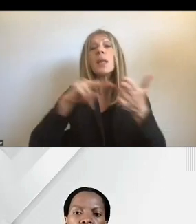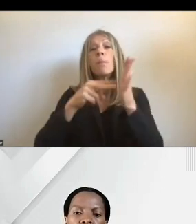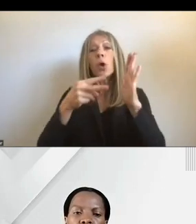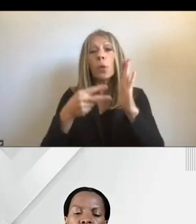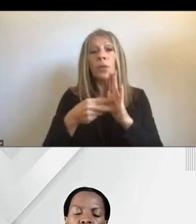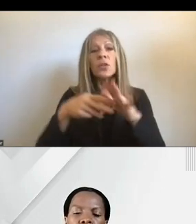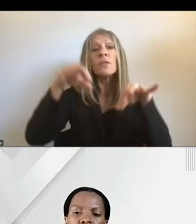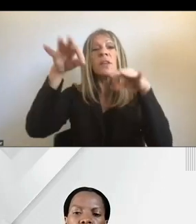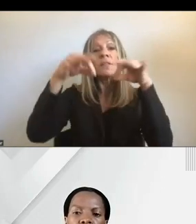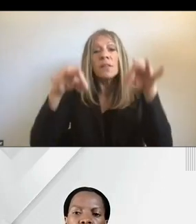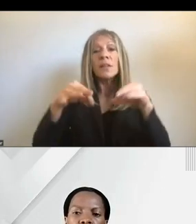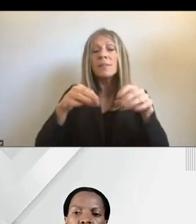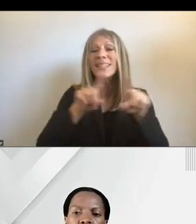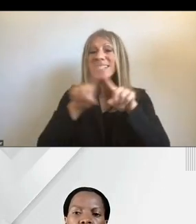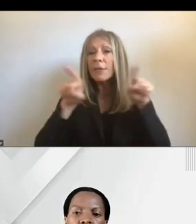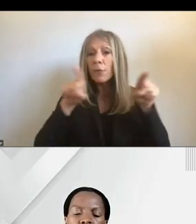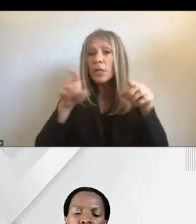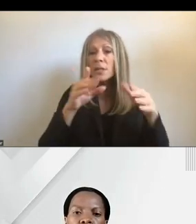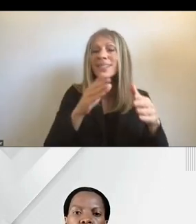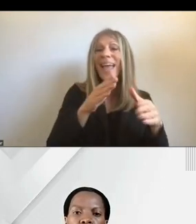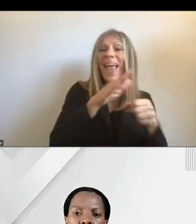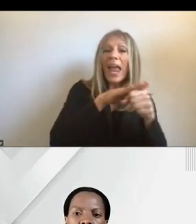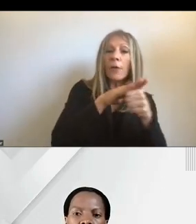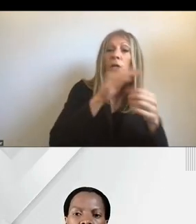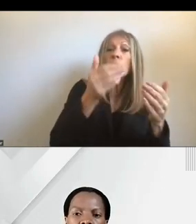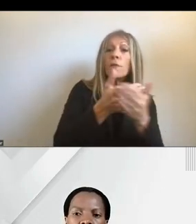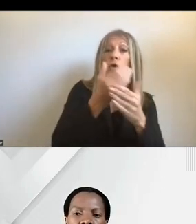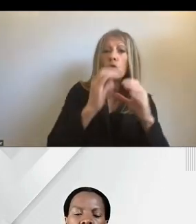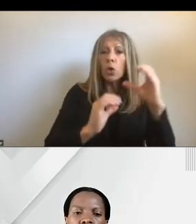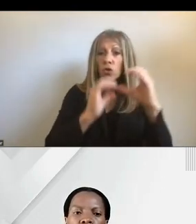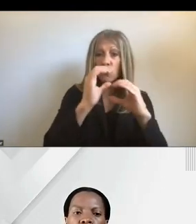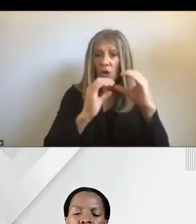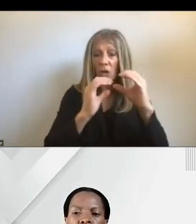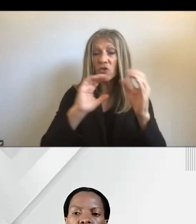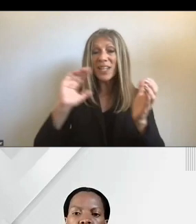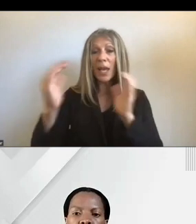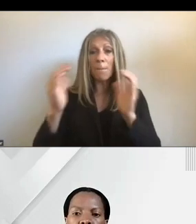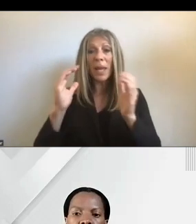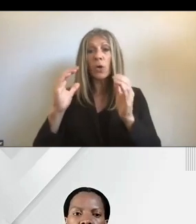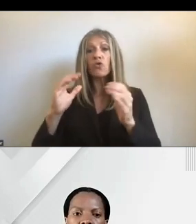the final rule of distinguishing areas of new construction versus alterations.